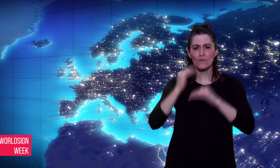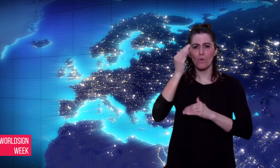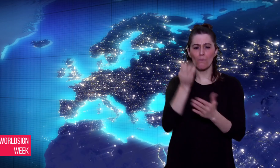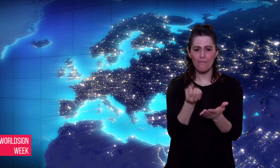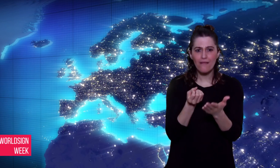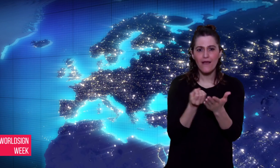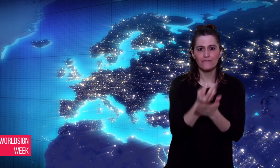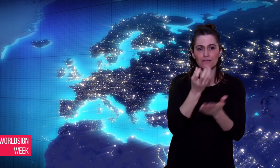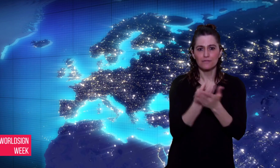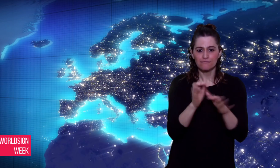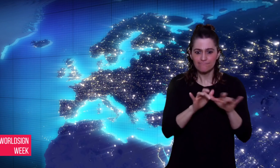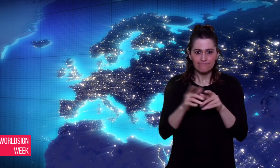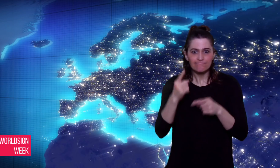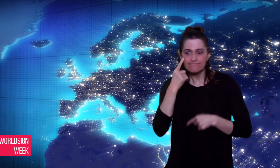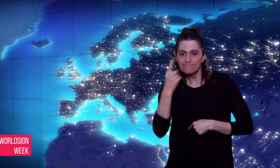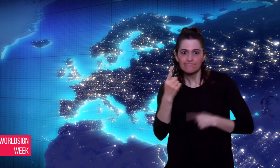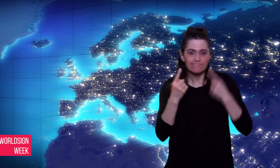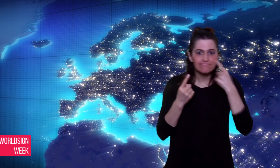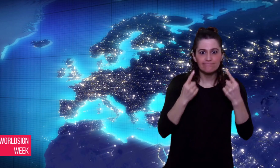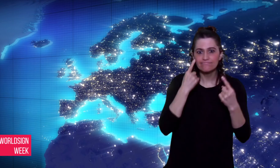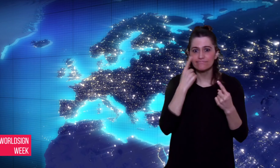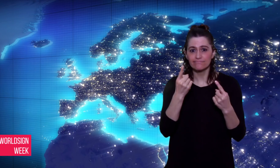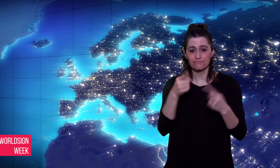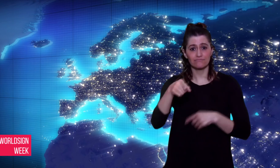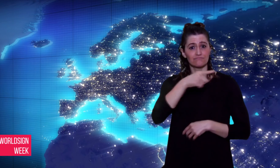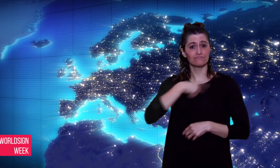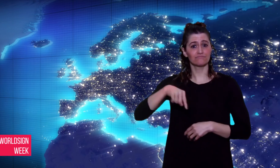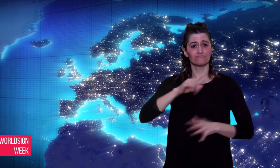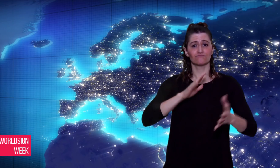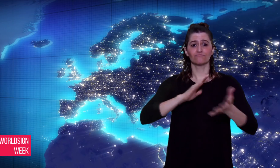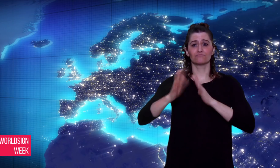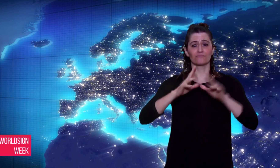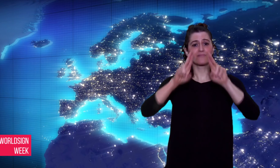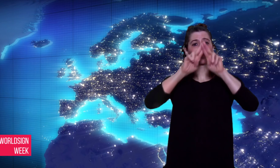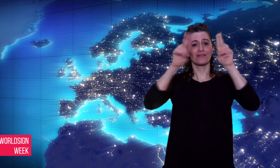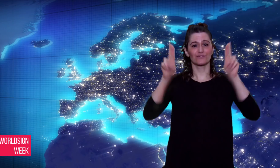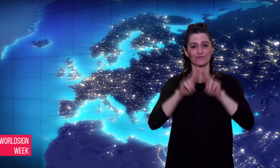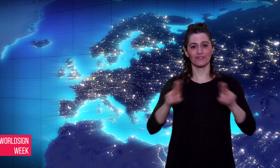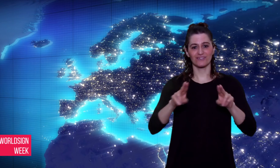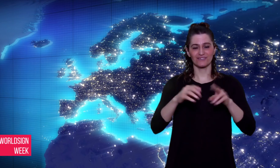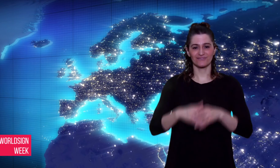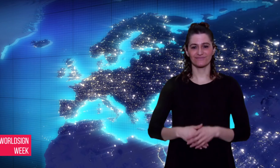all in International Sign.